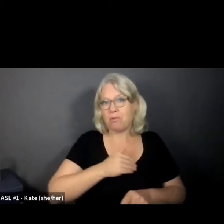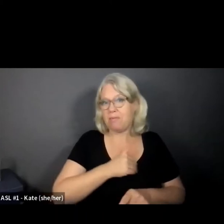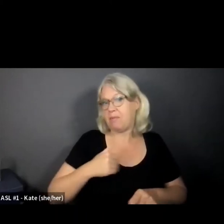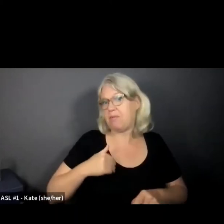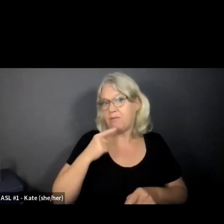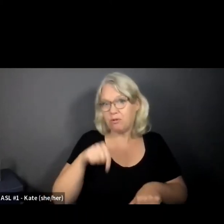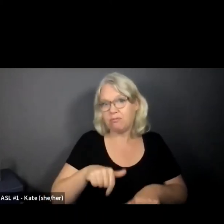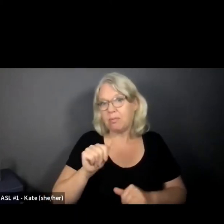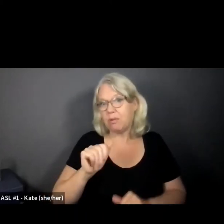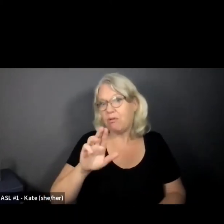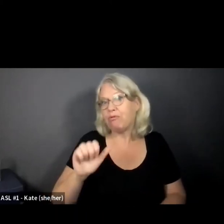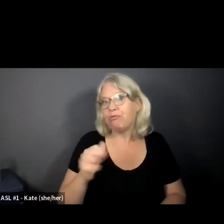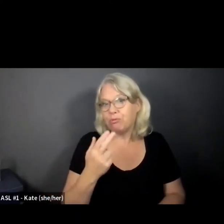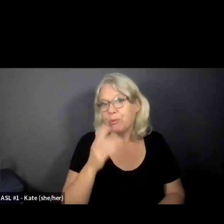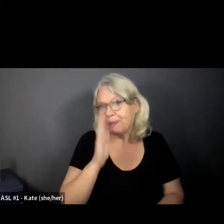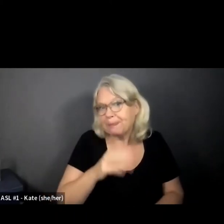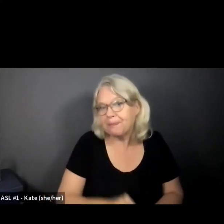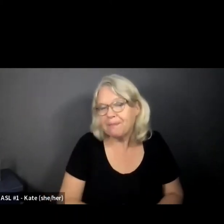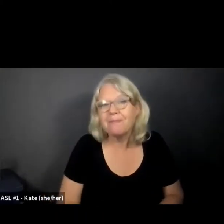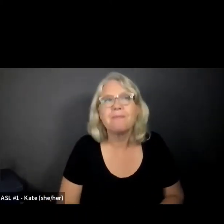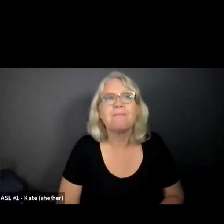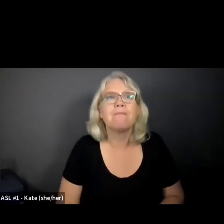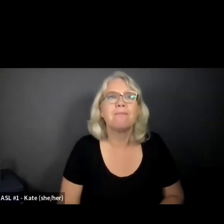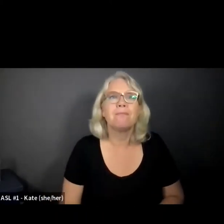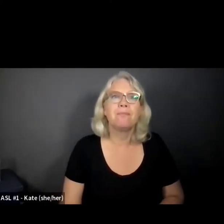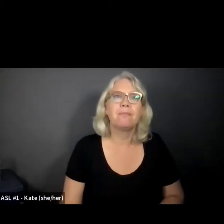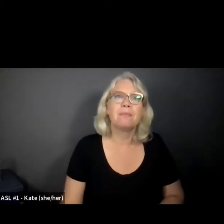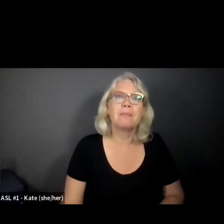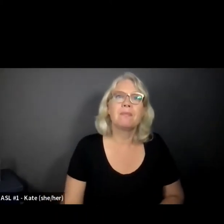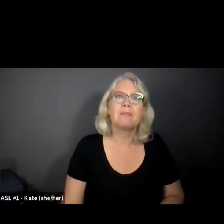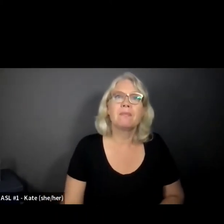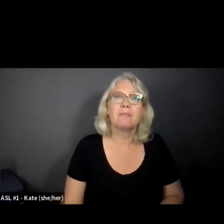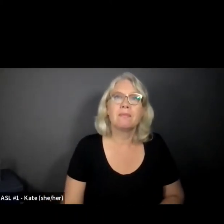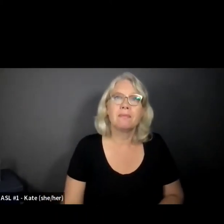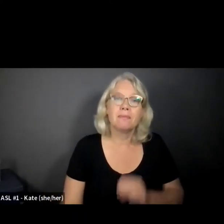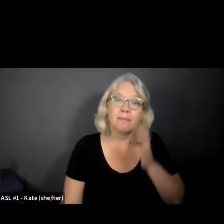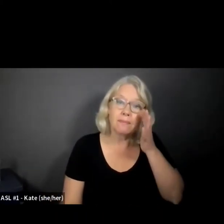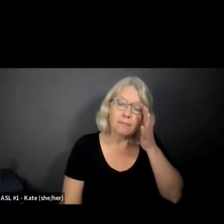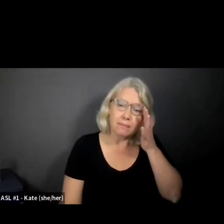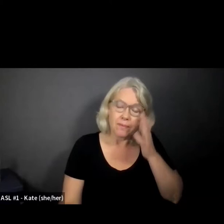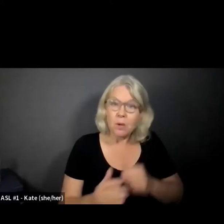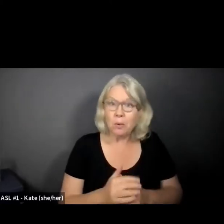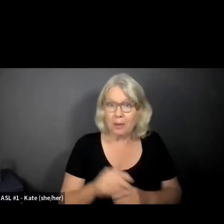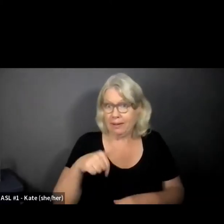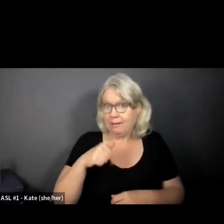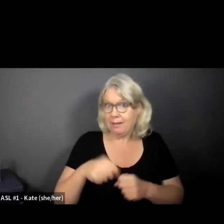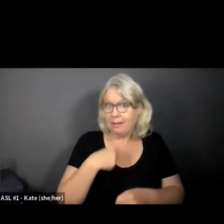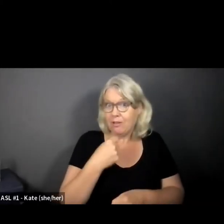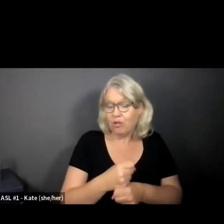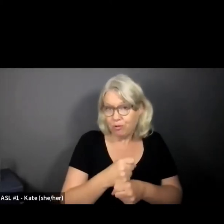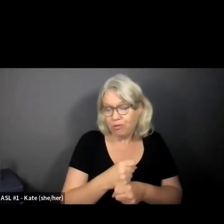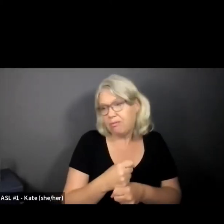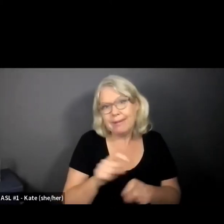THIS PAST YEAR, AS WITH THE PAST SEVERAL YEARS, WE AND OUR COMMUNITIES CONTINUE TO EXPERIENCE